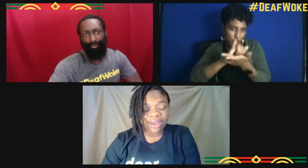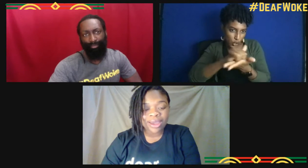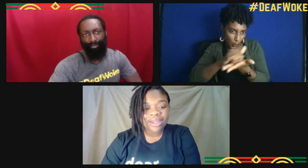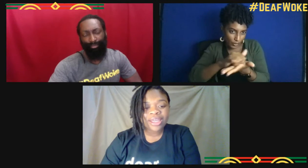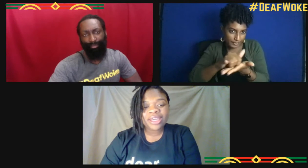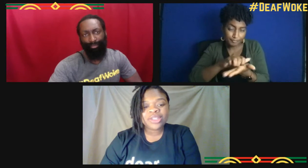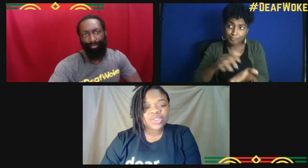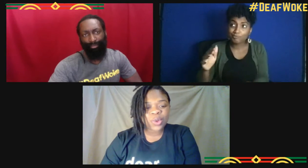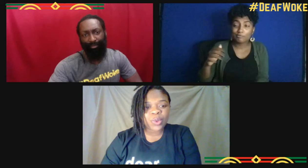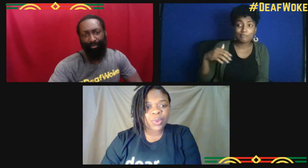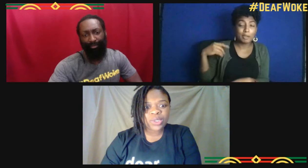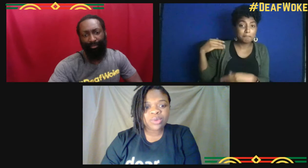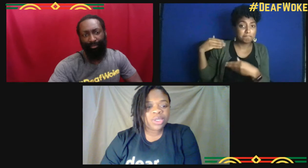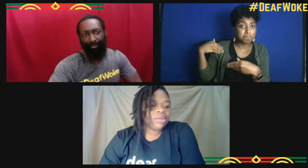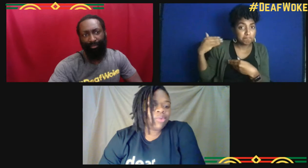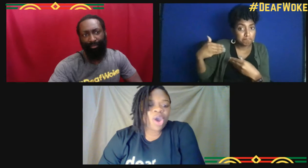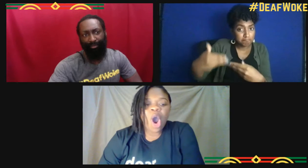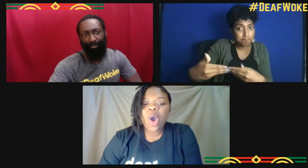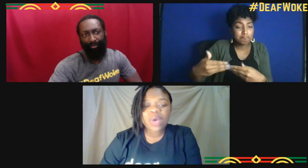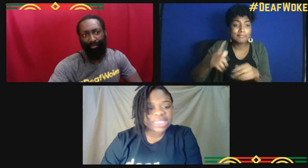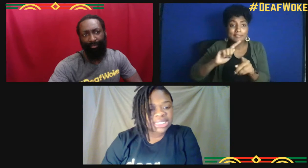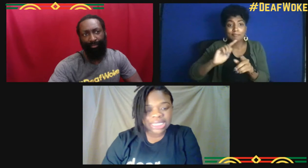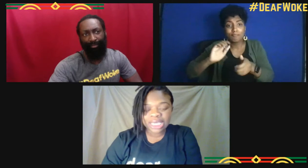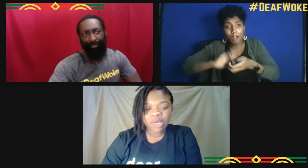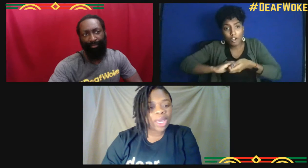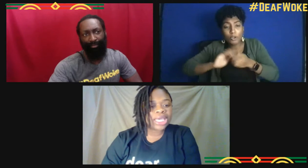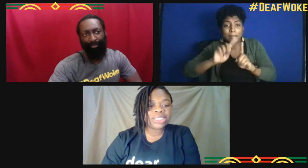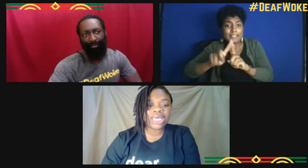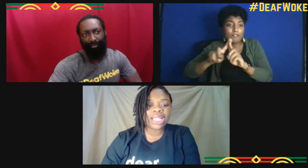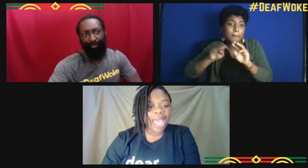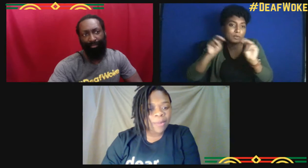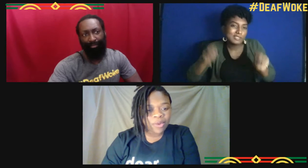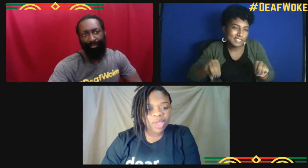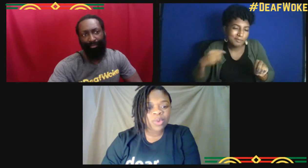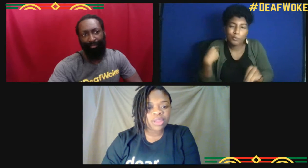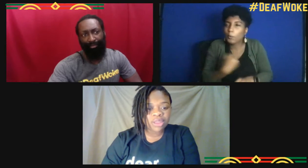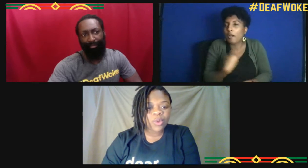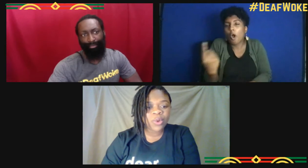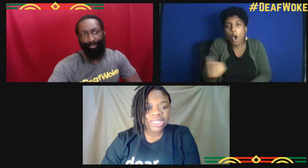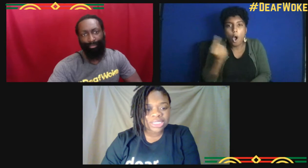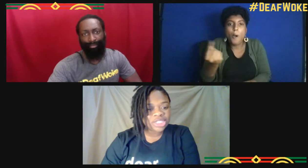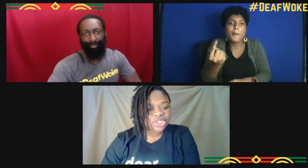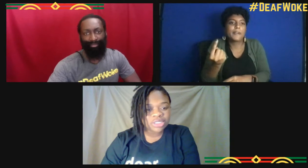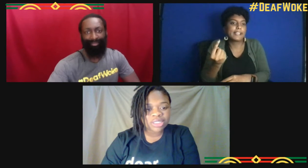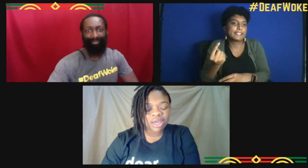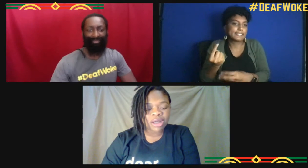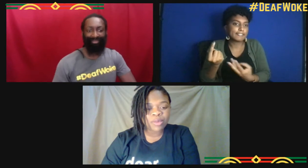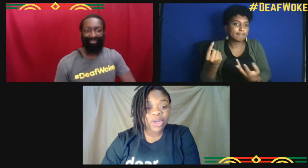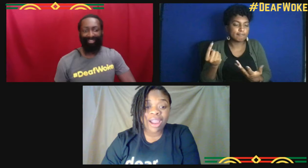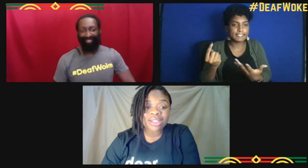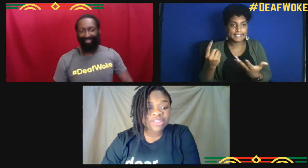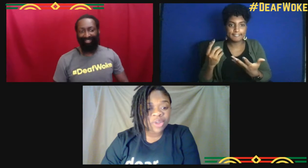and whatnot and so we are always seeking ways to collaborate with other organizations regardless